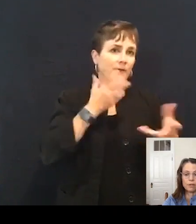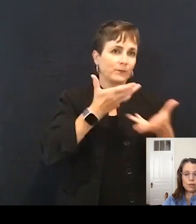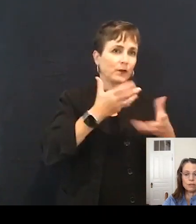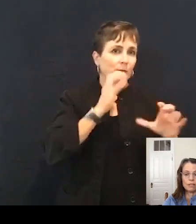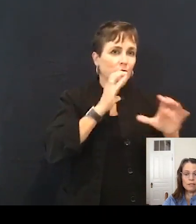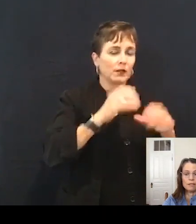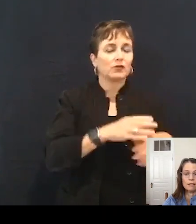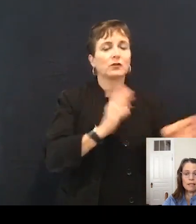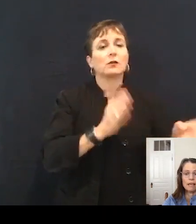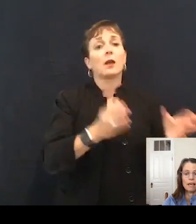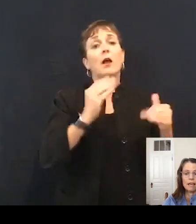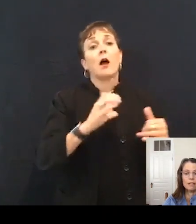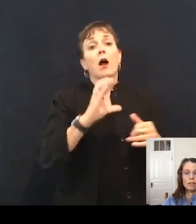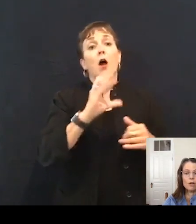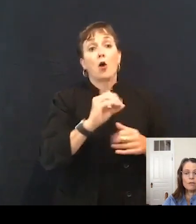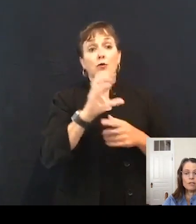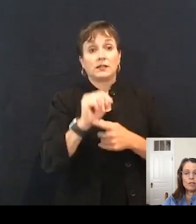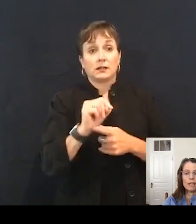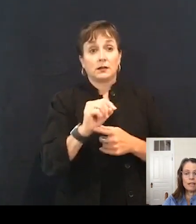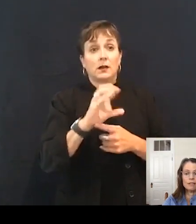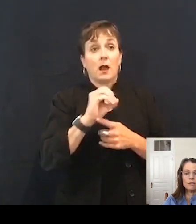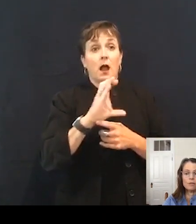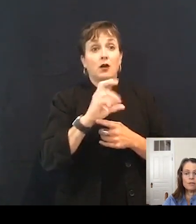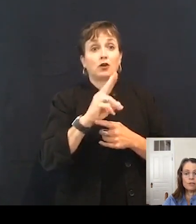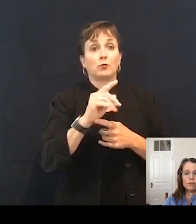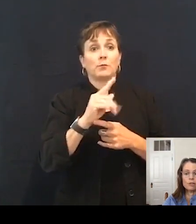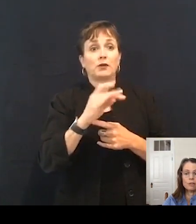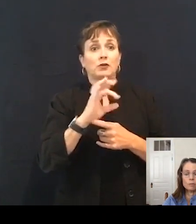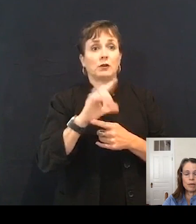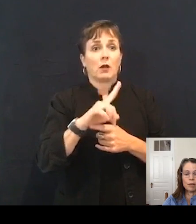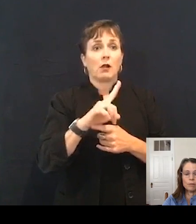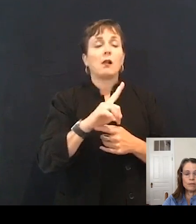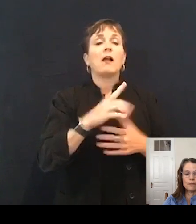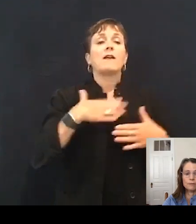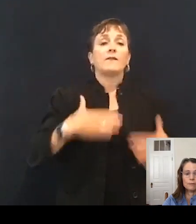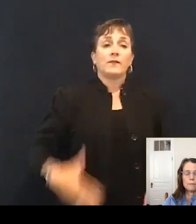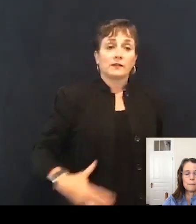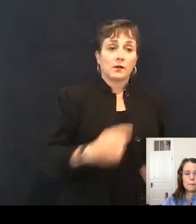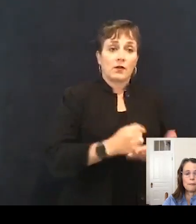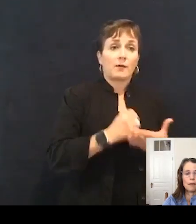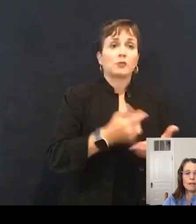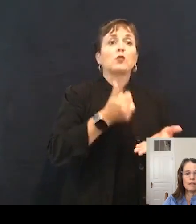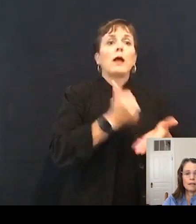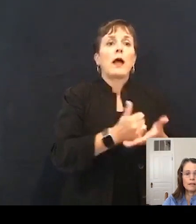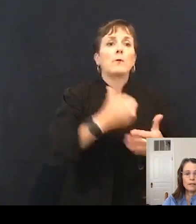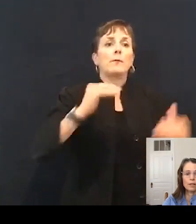balance difficulties, and low vision aids for the vision impairments.